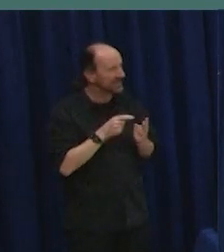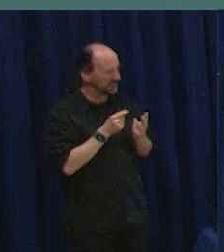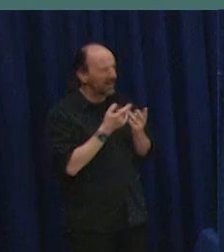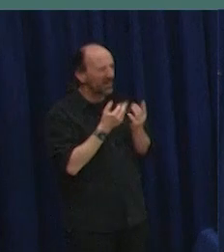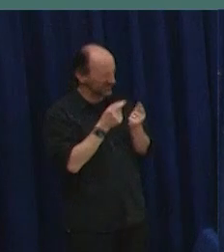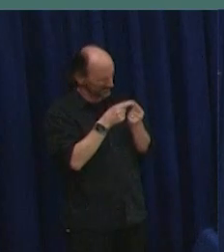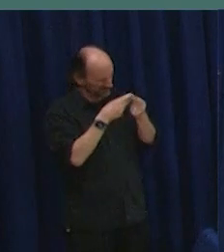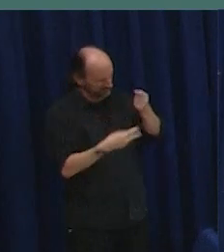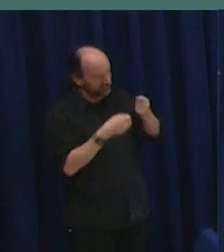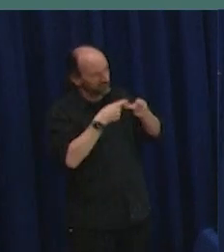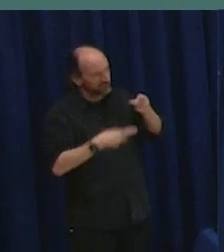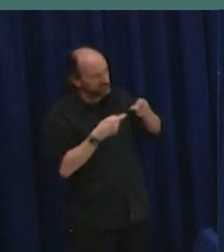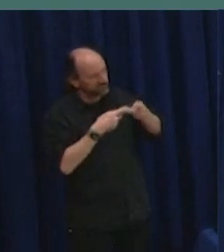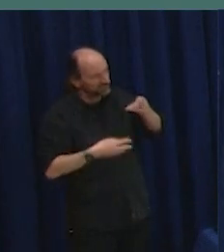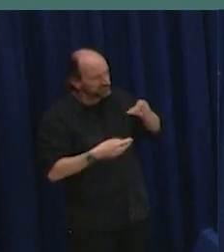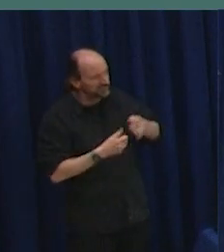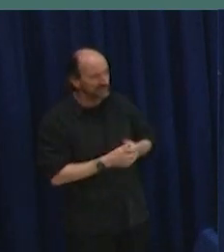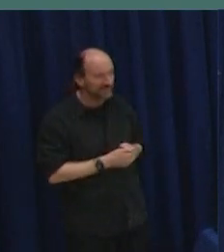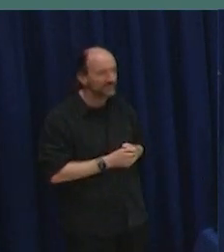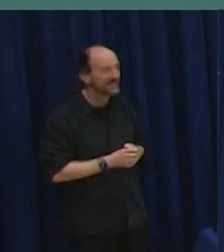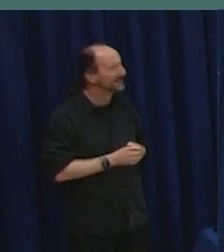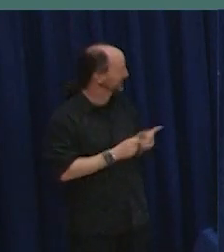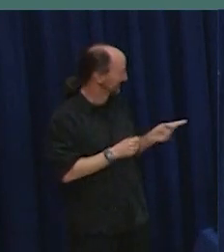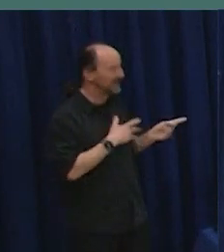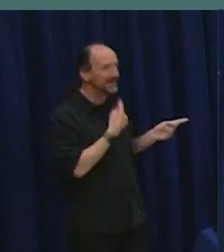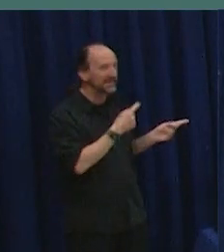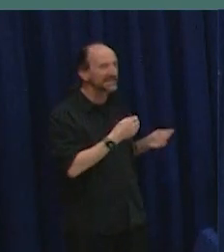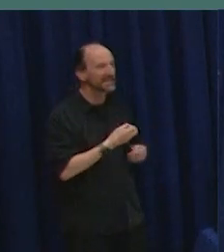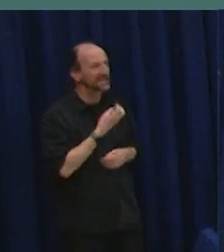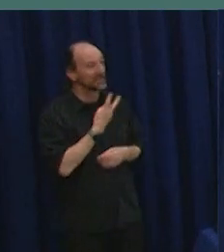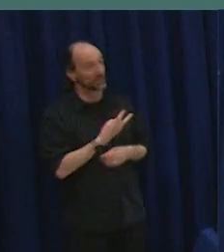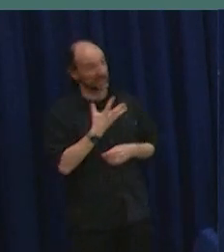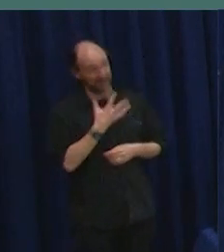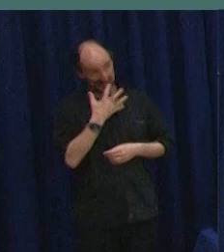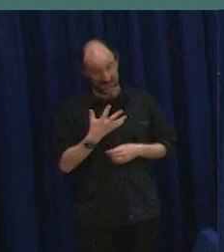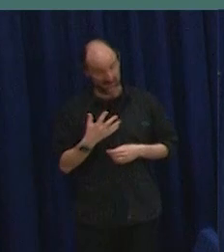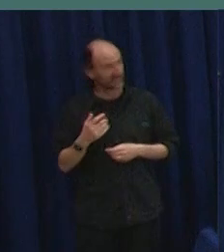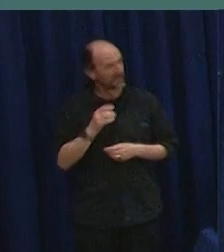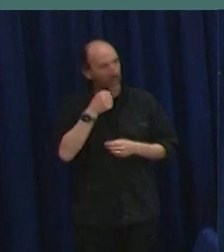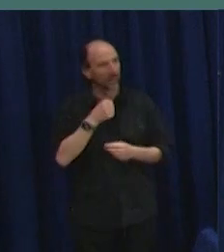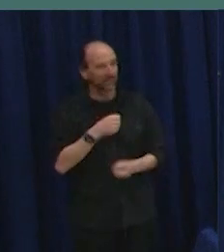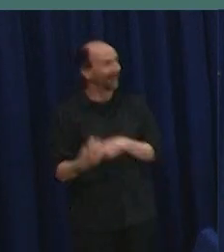as Amanda said, a 25 year old probably won't be running around the lecture theatre, but they're